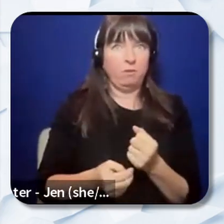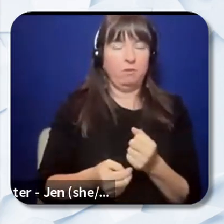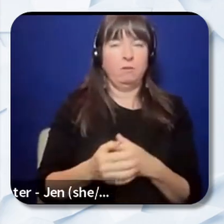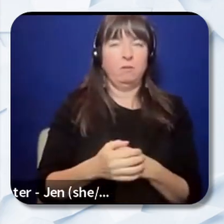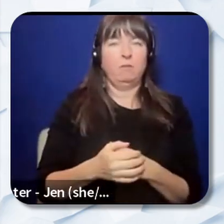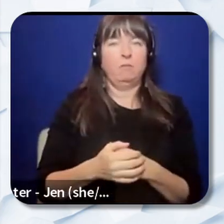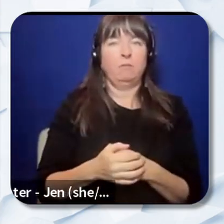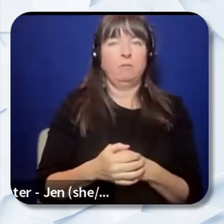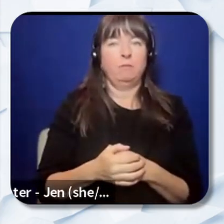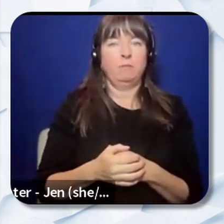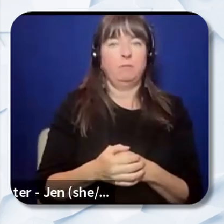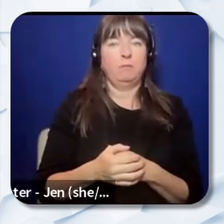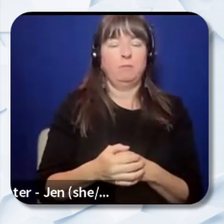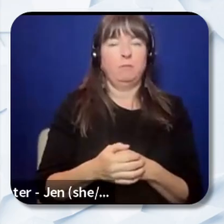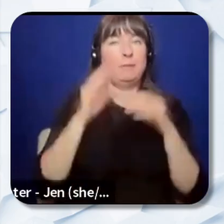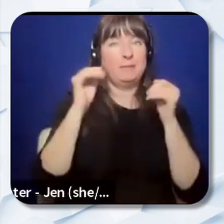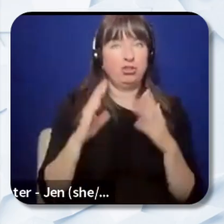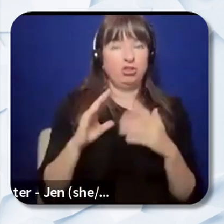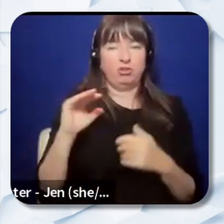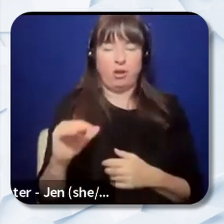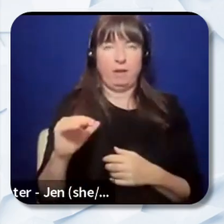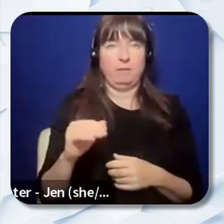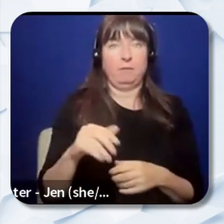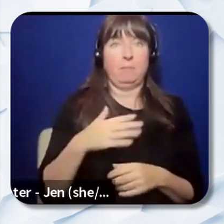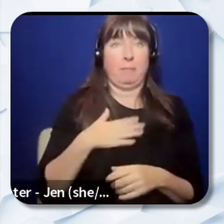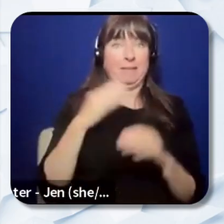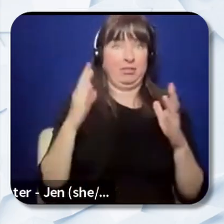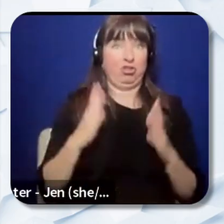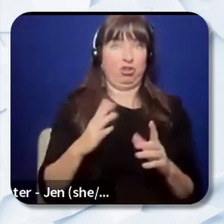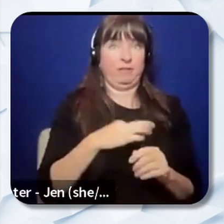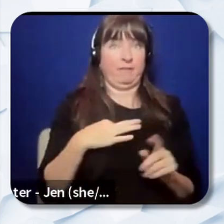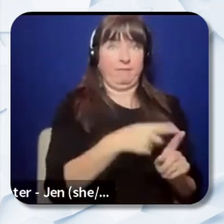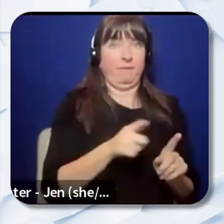a teacher child is that my teaching staff every day that they're working with the children there